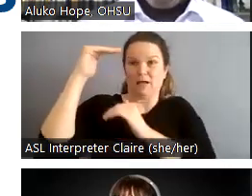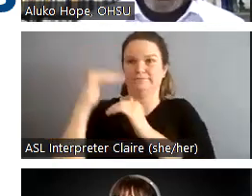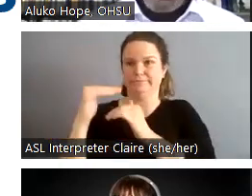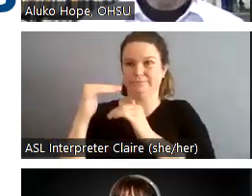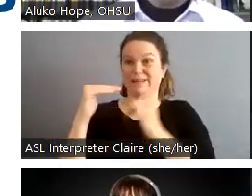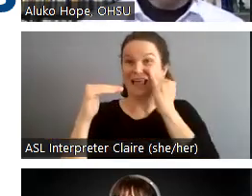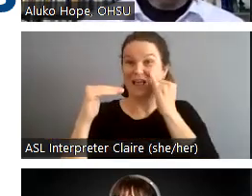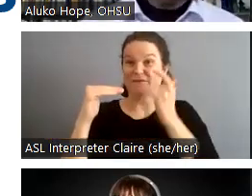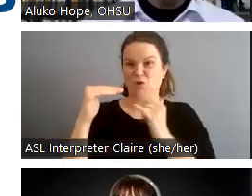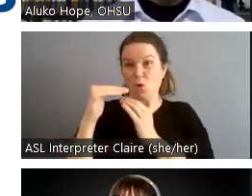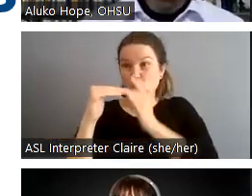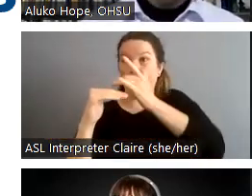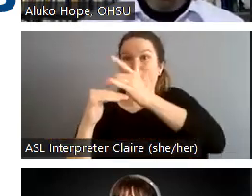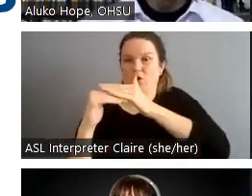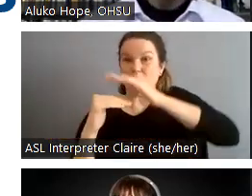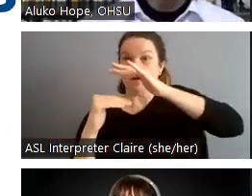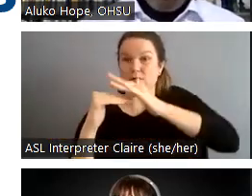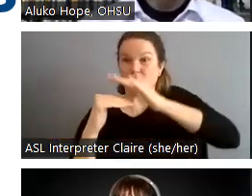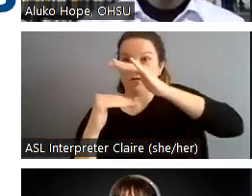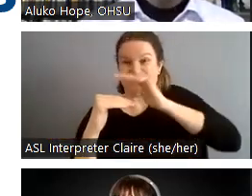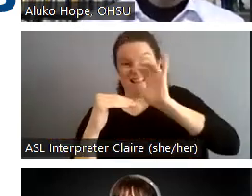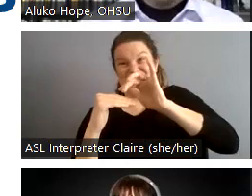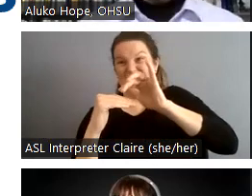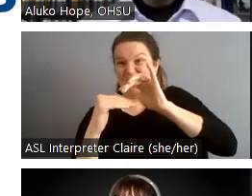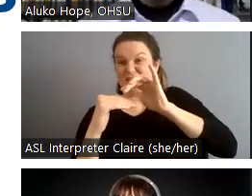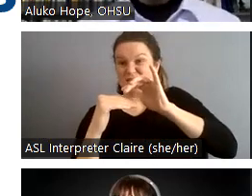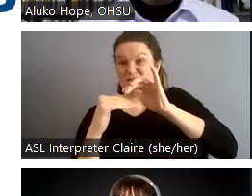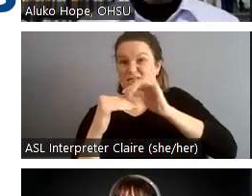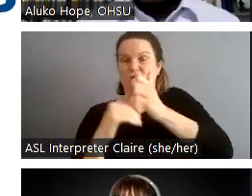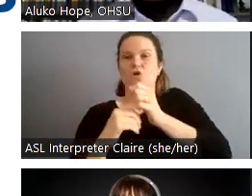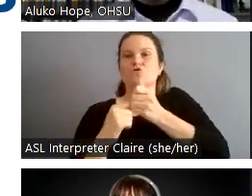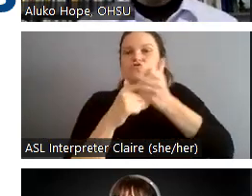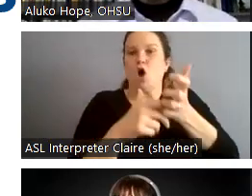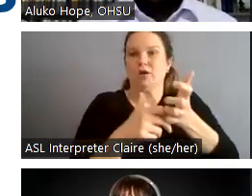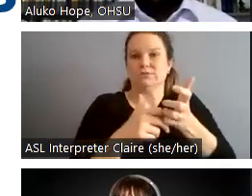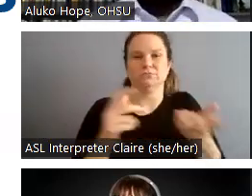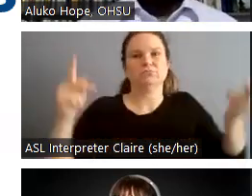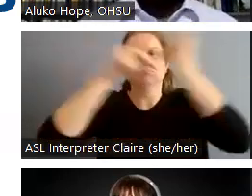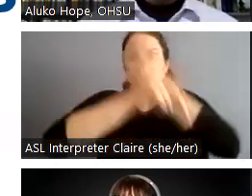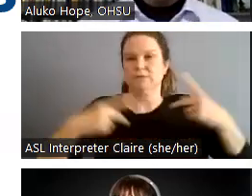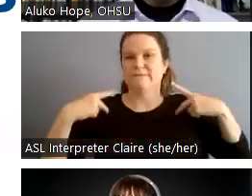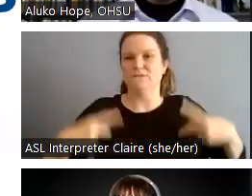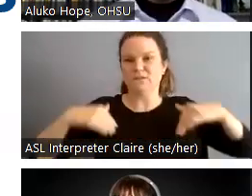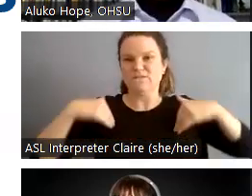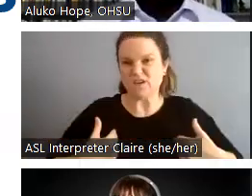lowered energy ceiling, that time leads to more physical fatigue, it